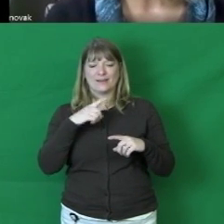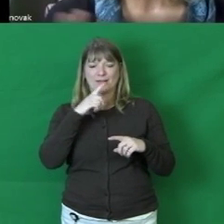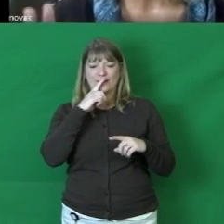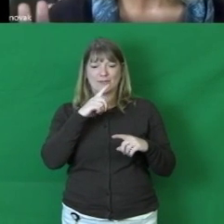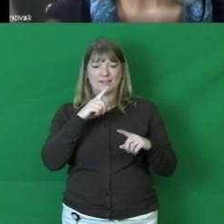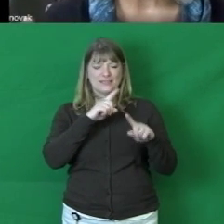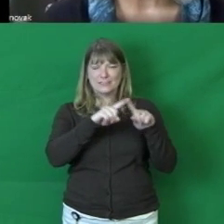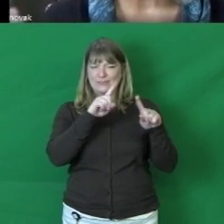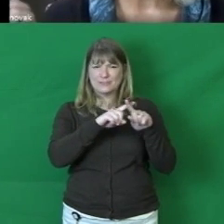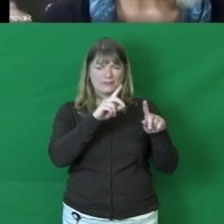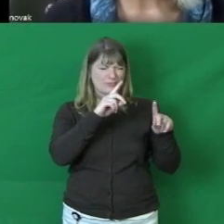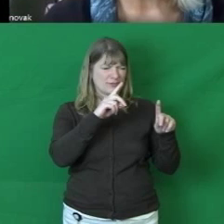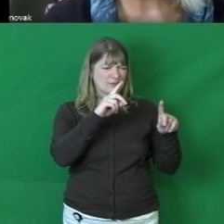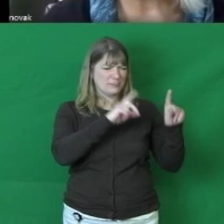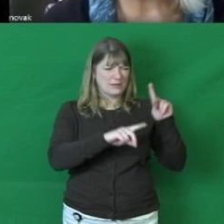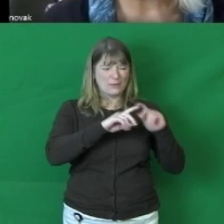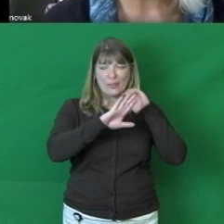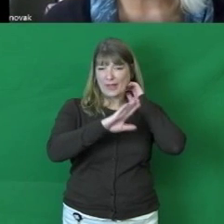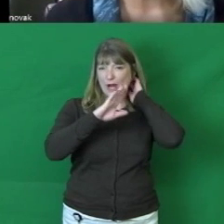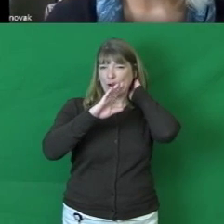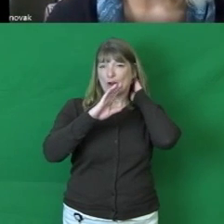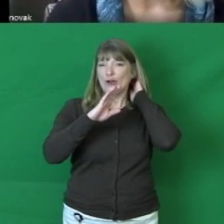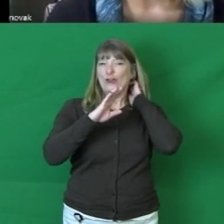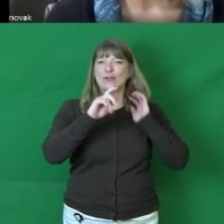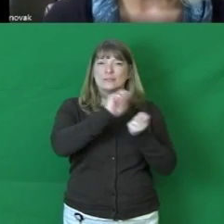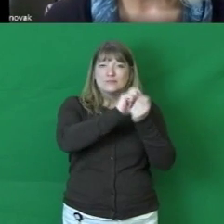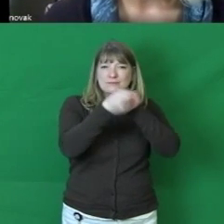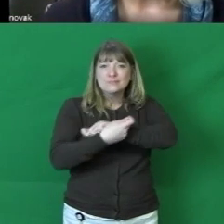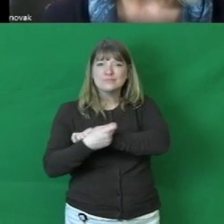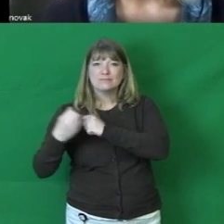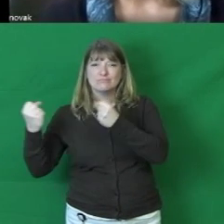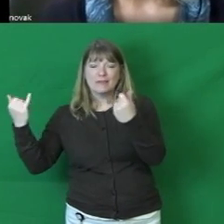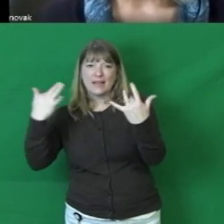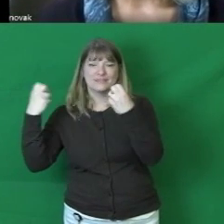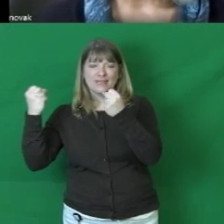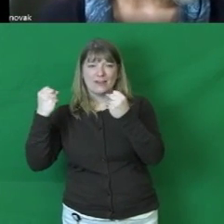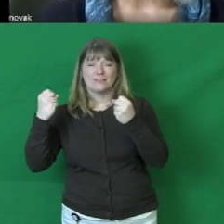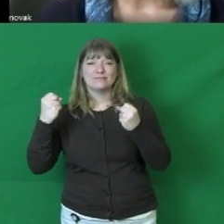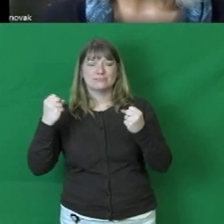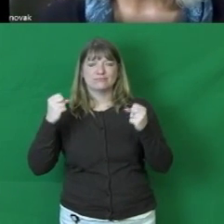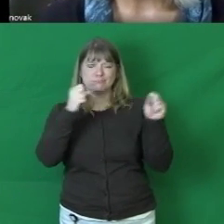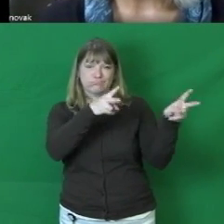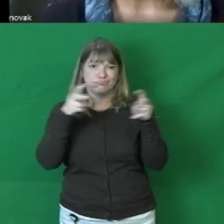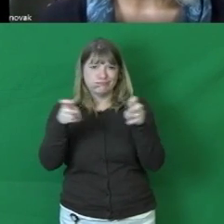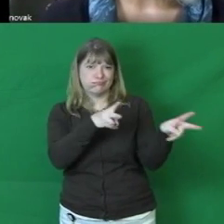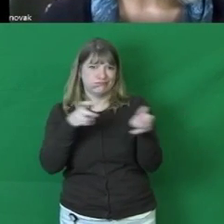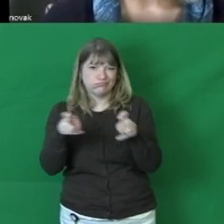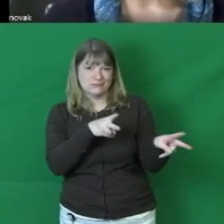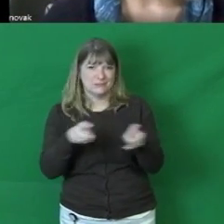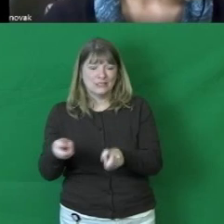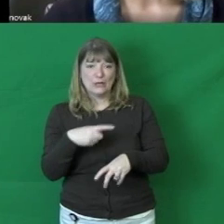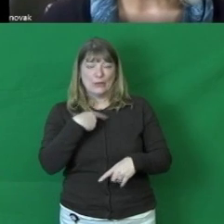postings of people and their interpretations of songs into ASL. With every popular song, there's about